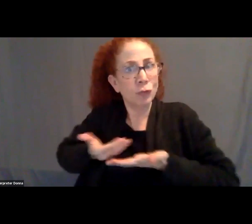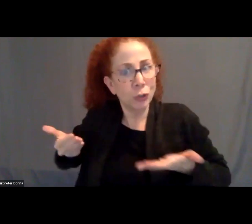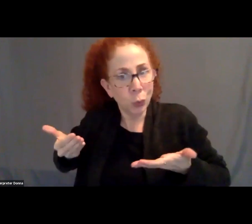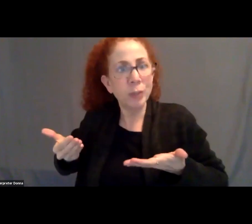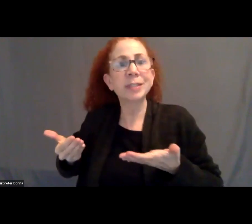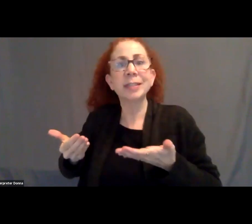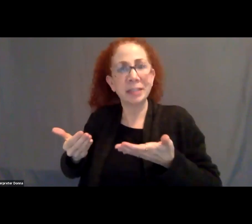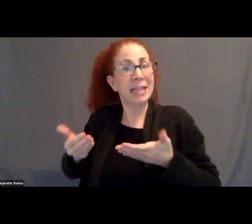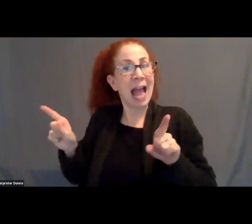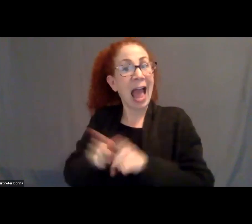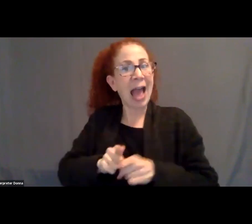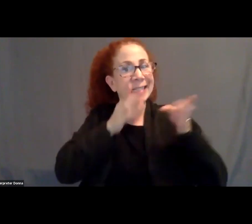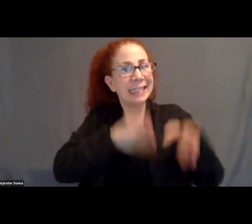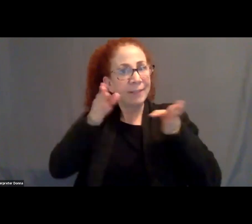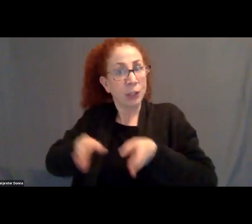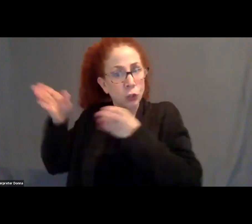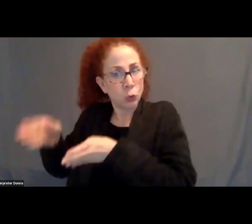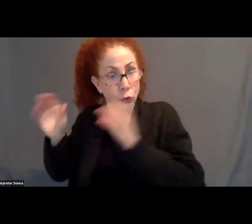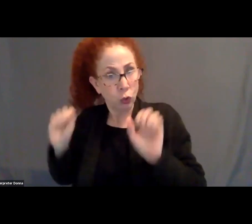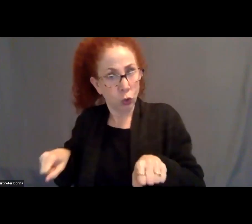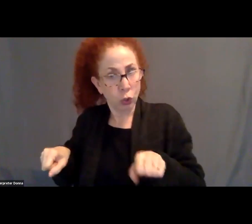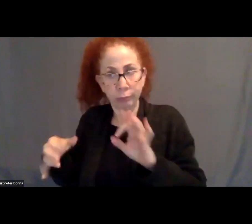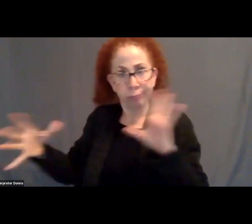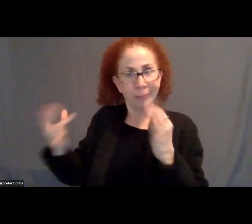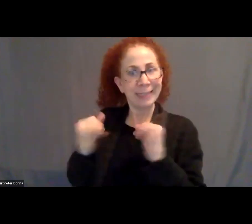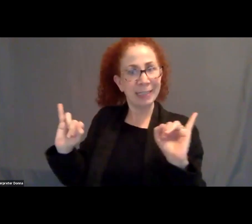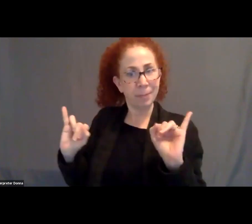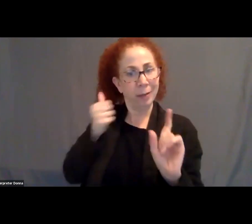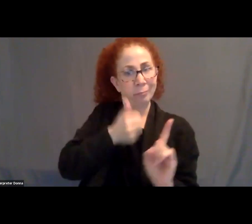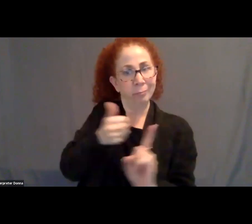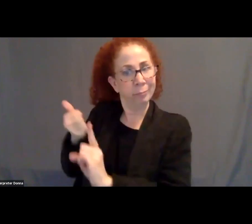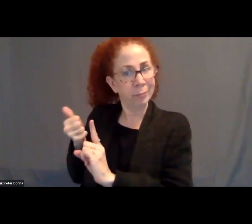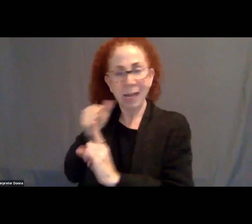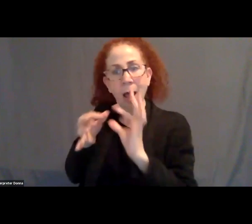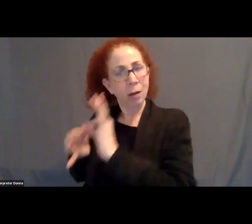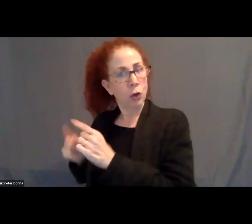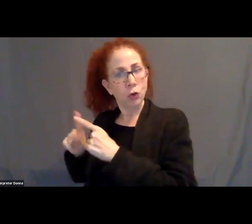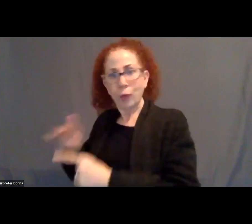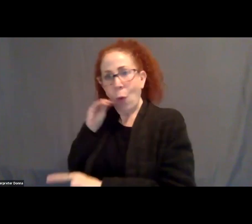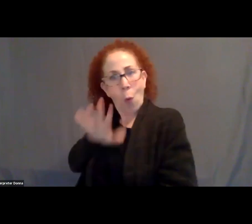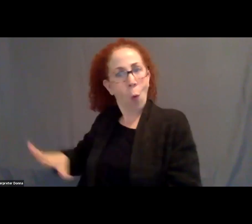individuals, independently of their rural homestead patriarchs.